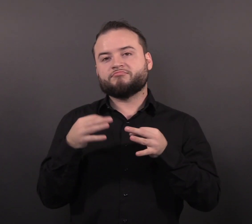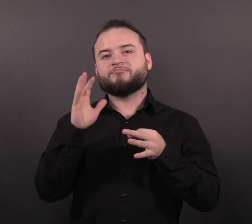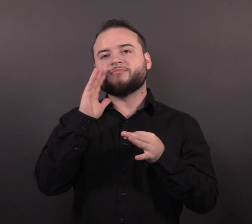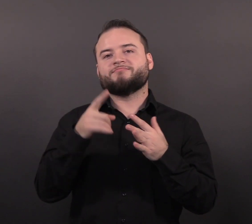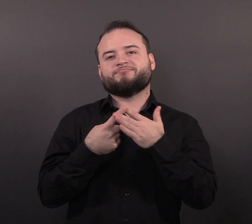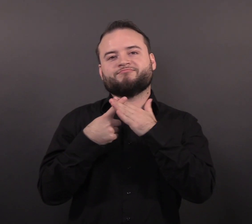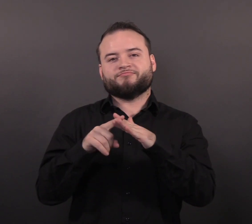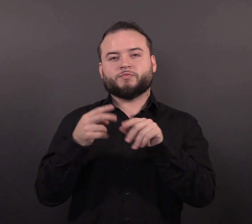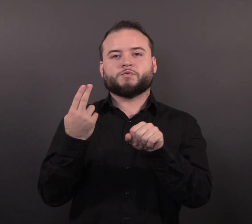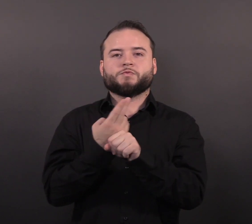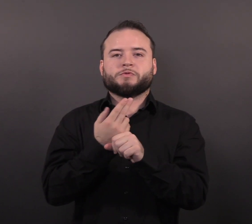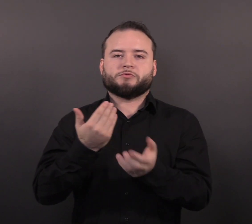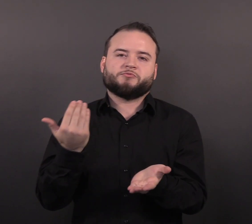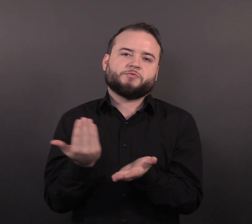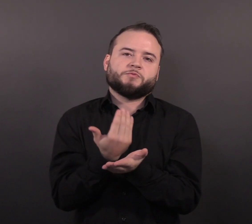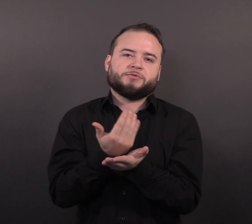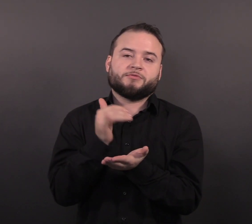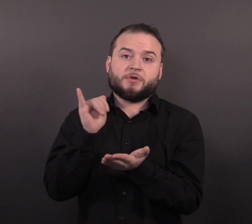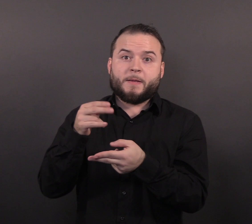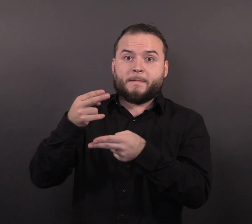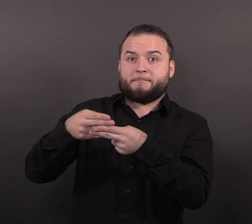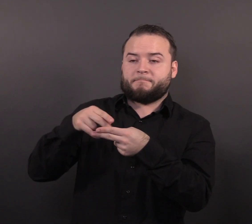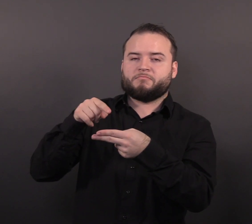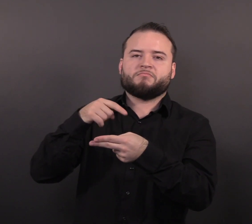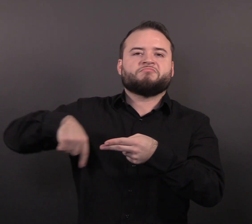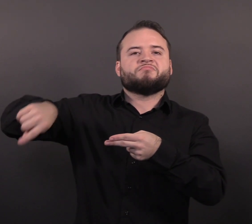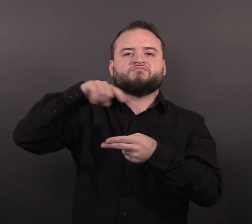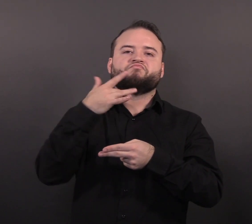“mpox” as a synonym for monkeypox.